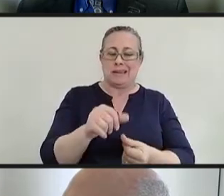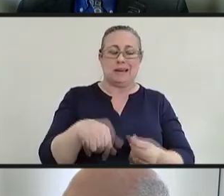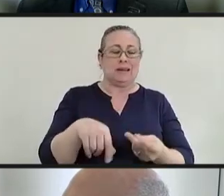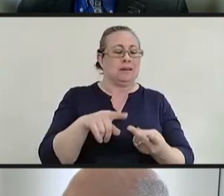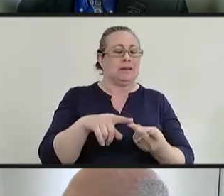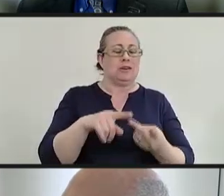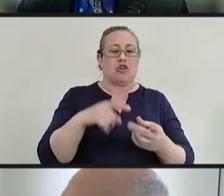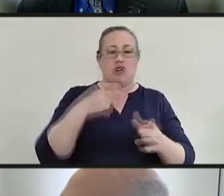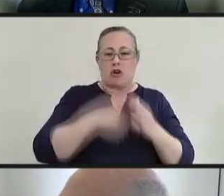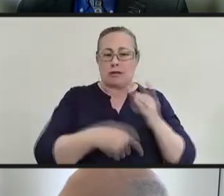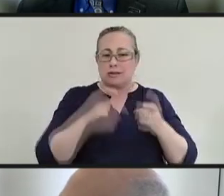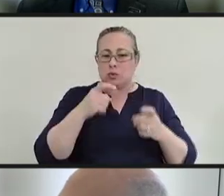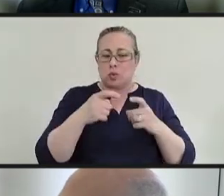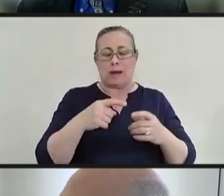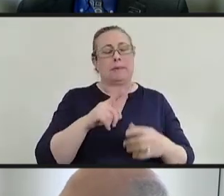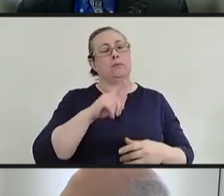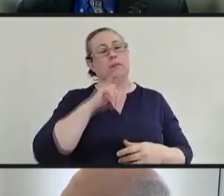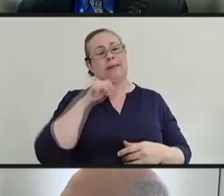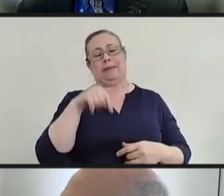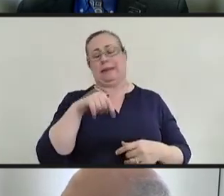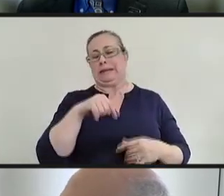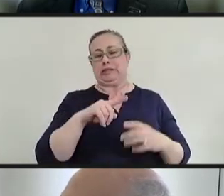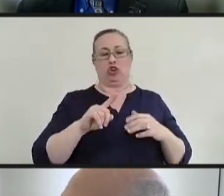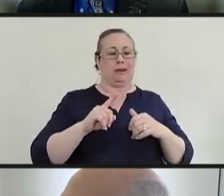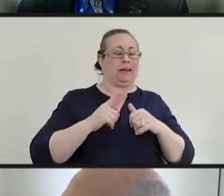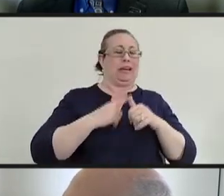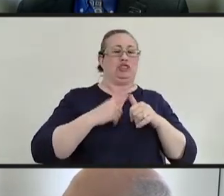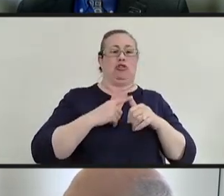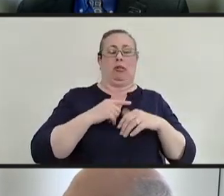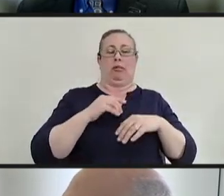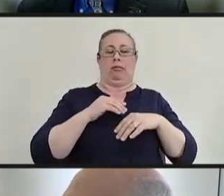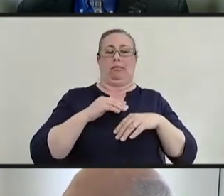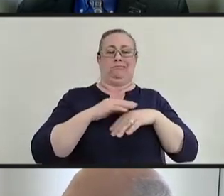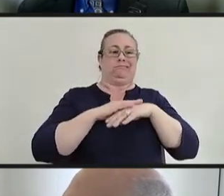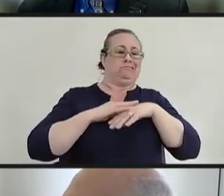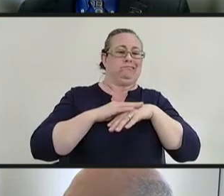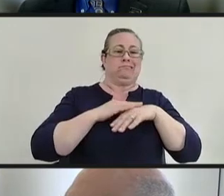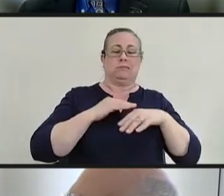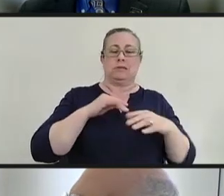these are really initial studies that are giving you initial, like, insights, but not, like,